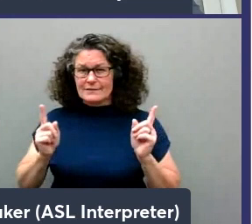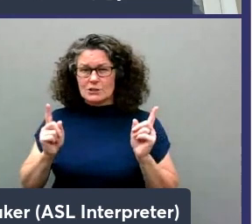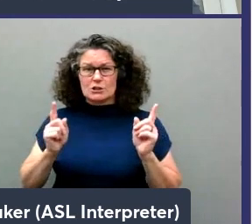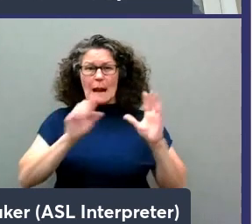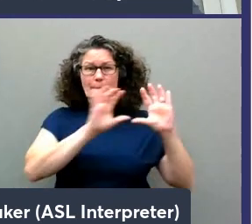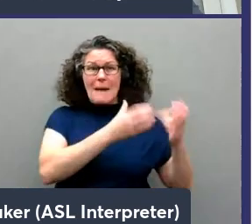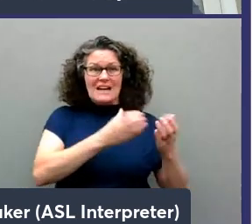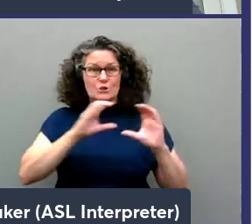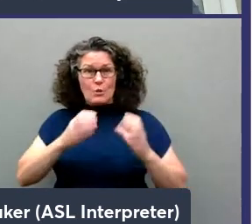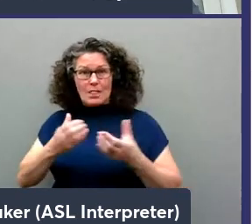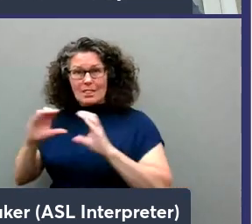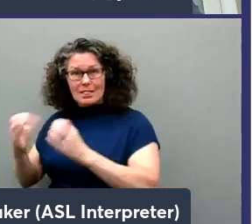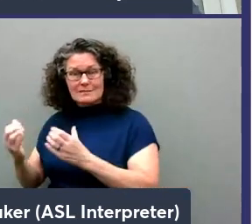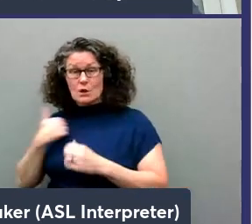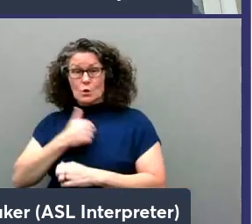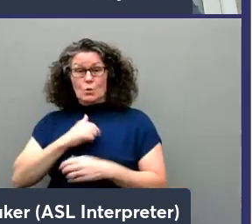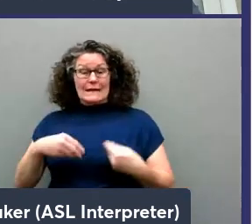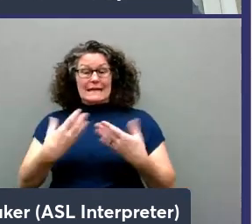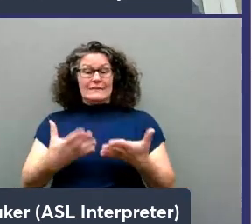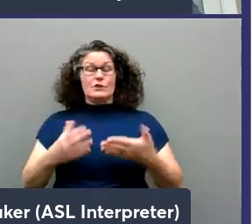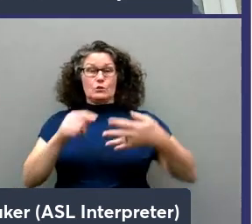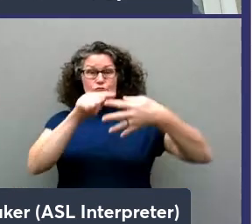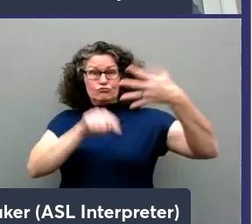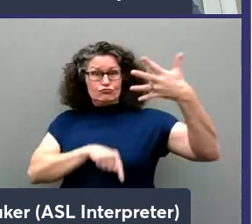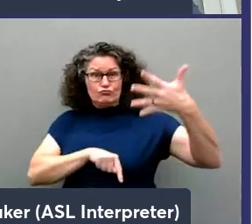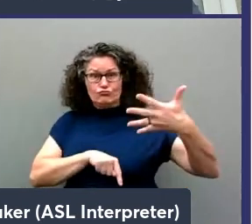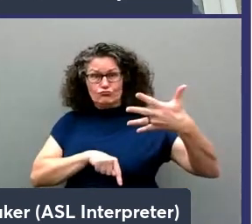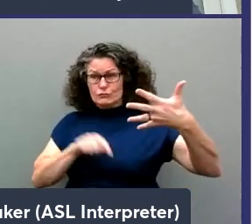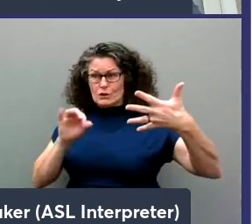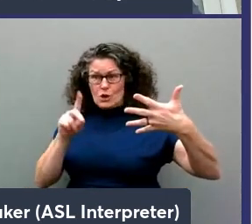we actually give you code that gets deployed